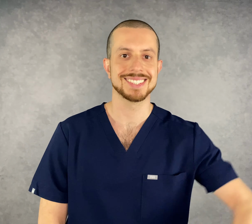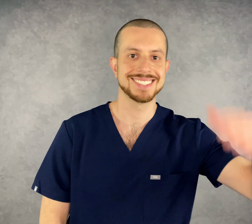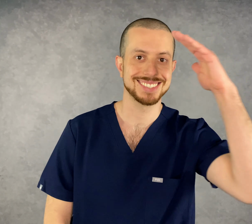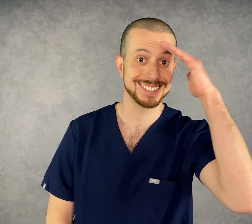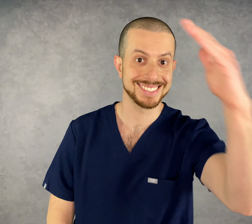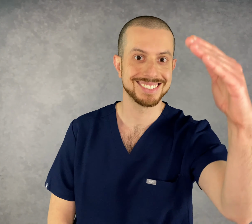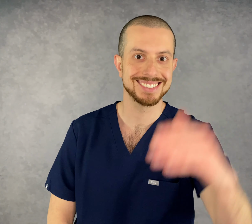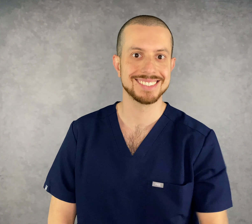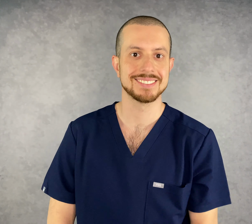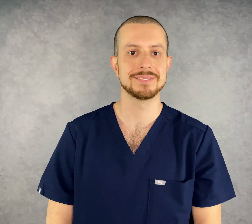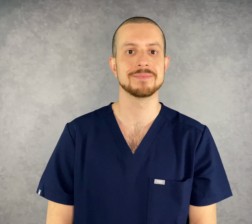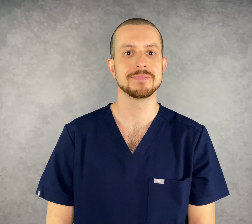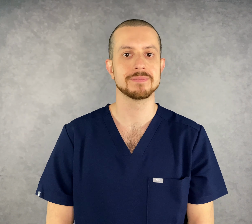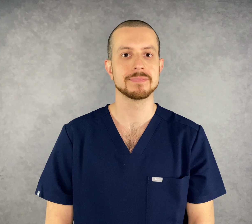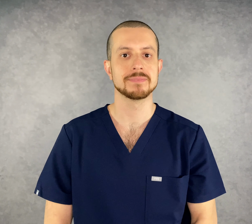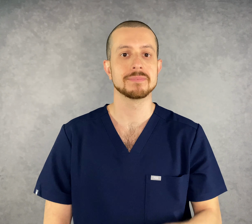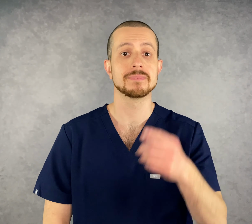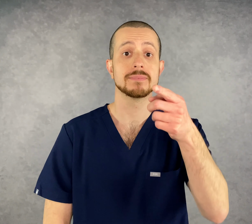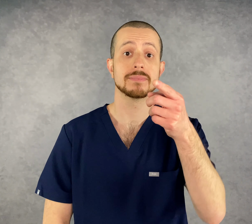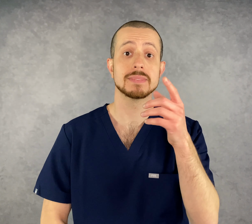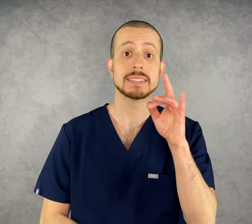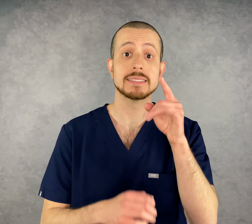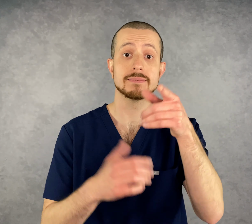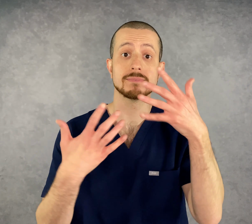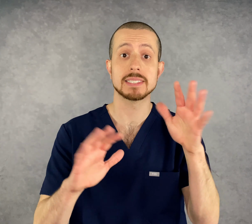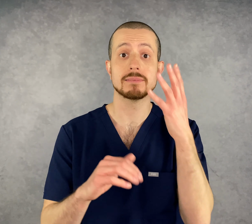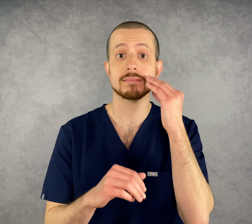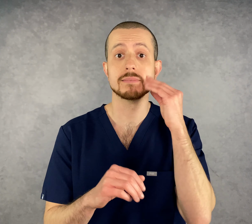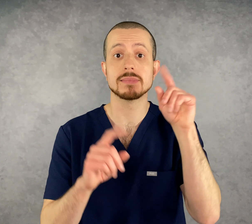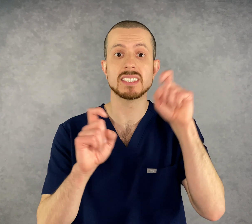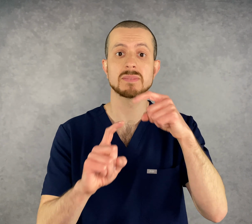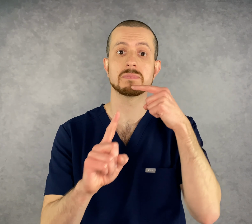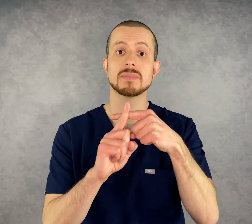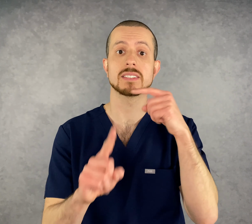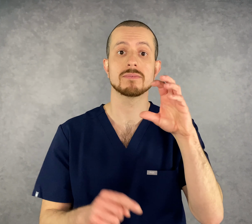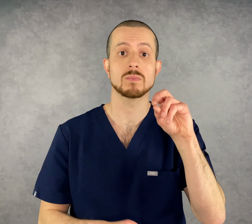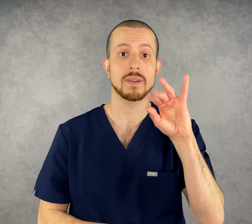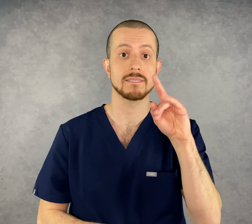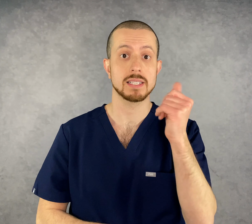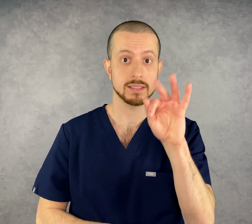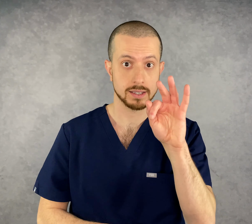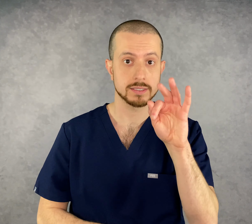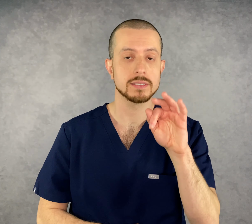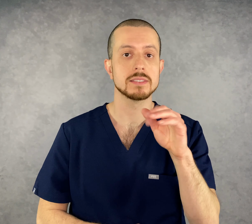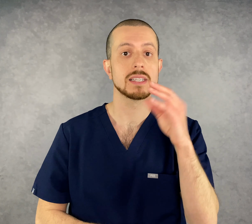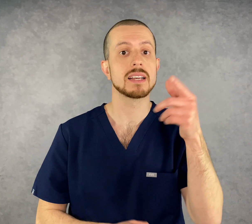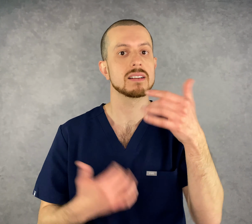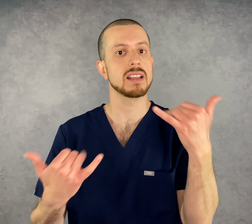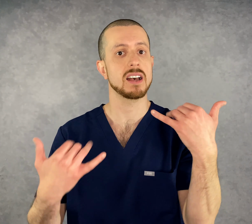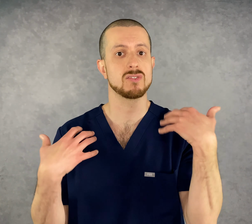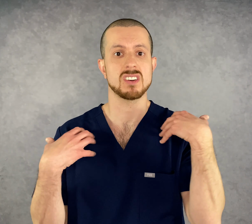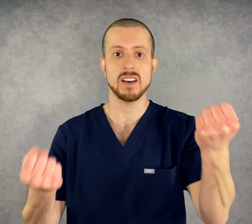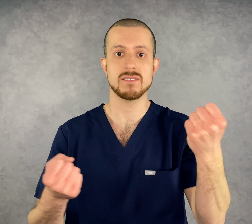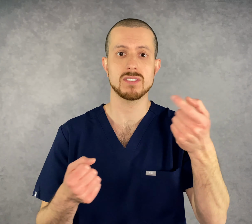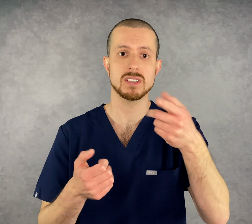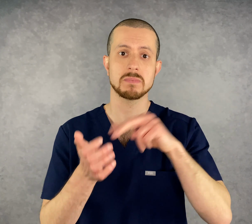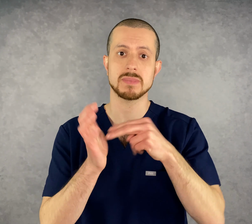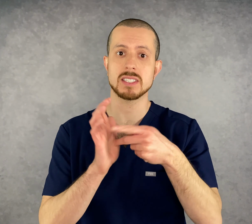Hello! Have you tested positive for COVID-19 and you have since recovered?